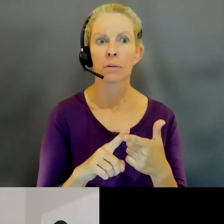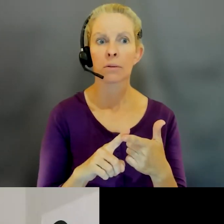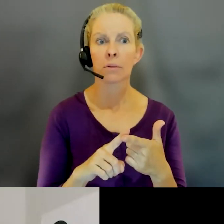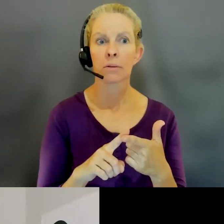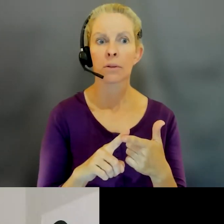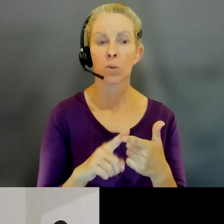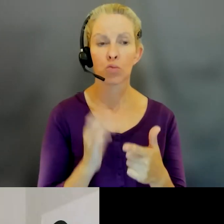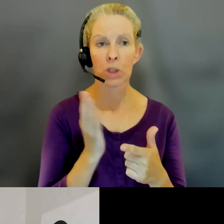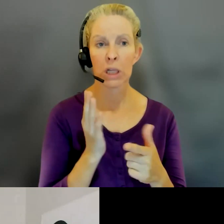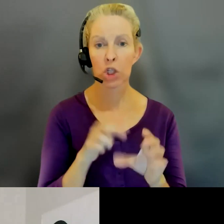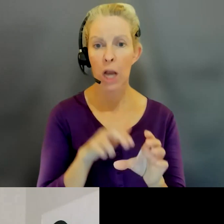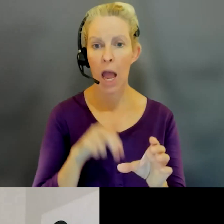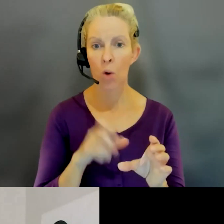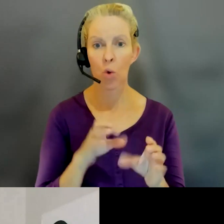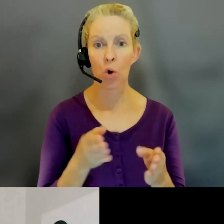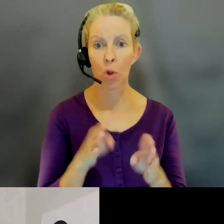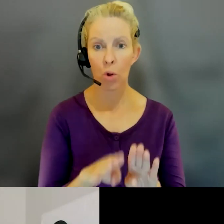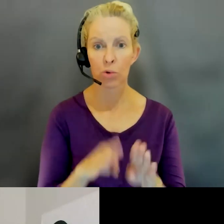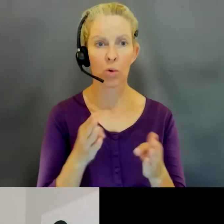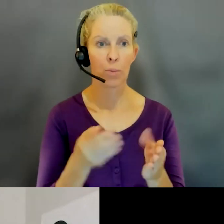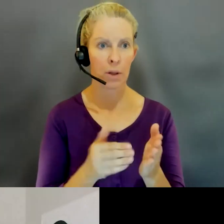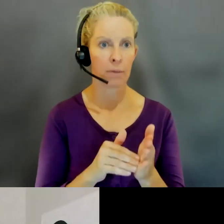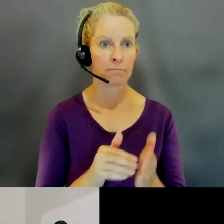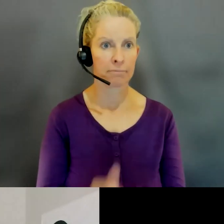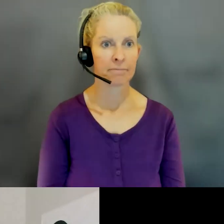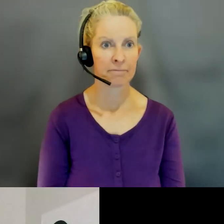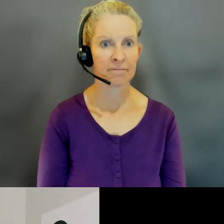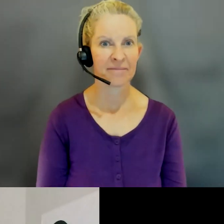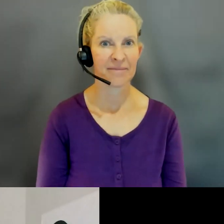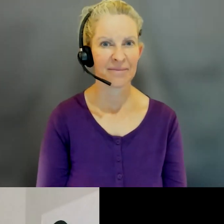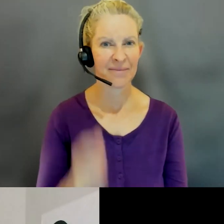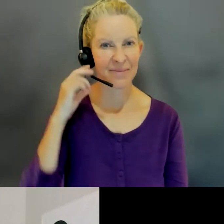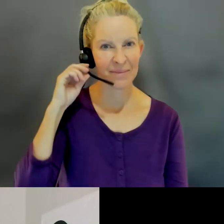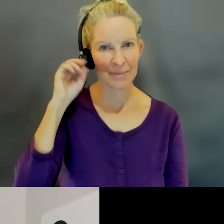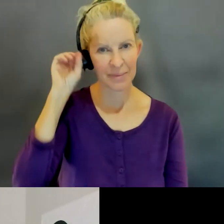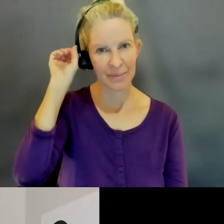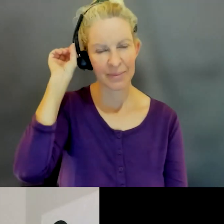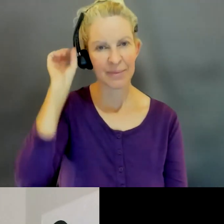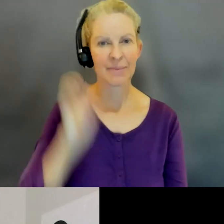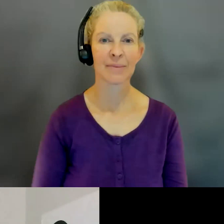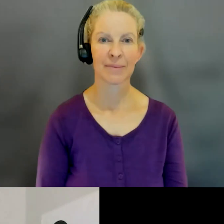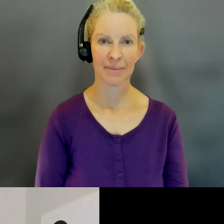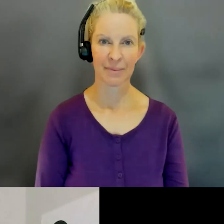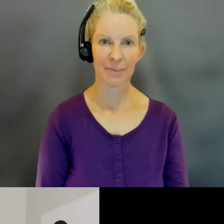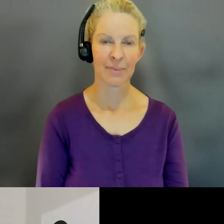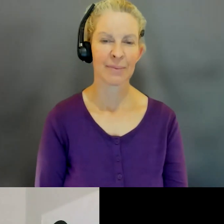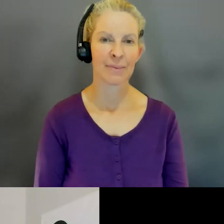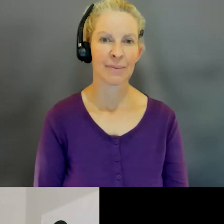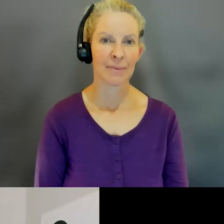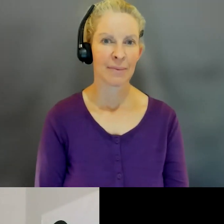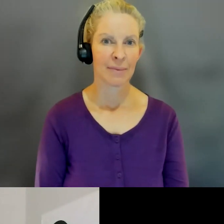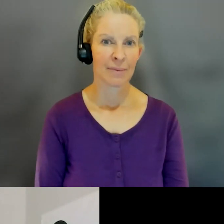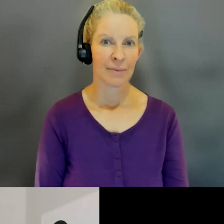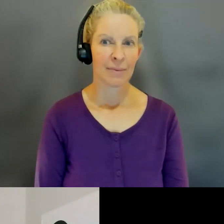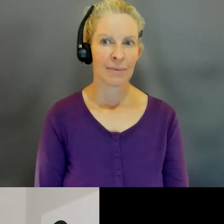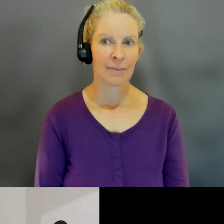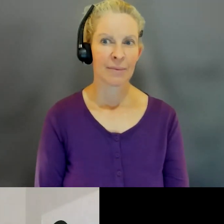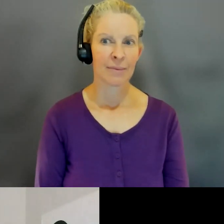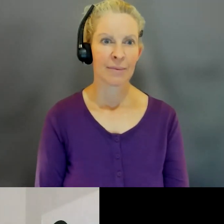back in. Or maybe close it and open it. >> I just stopped your share for you,